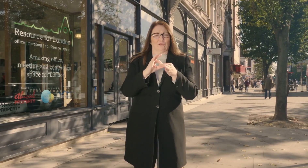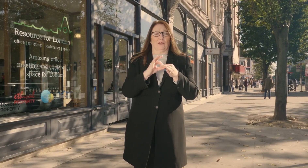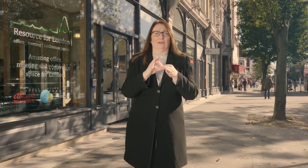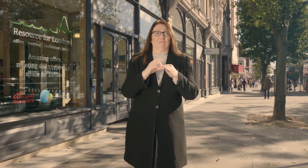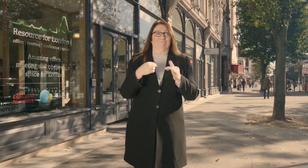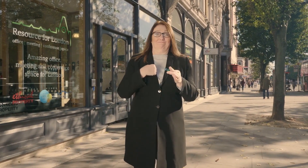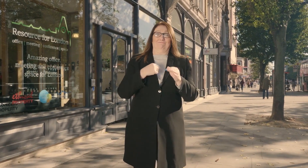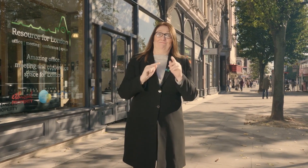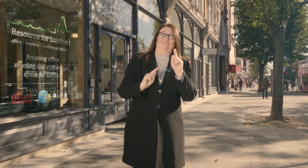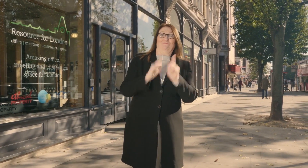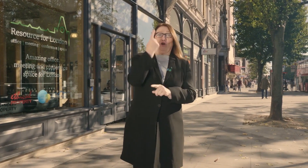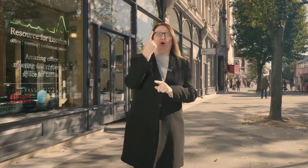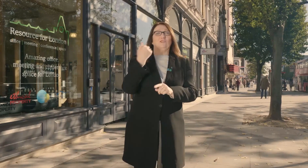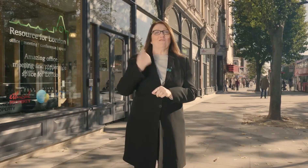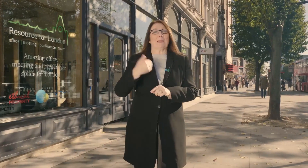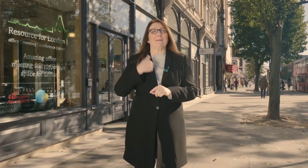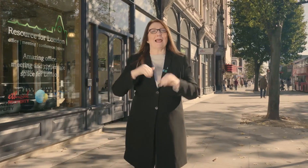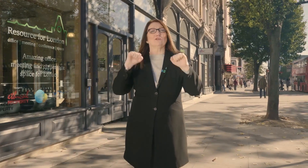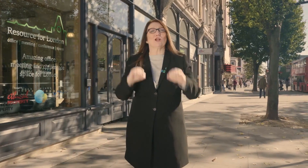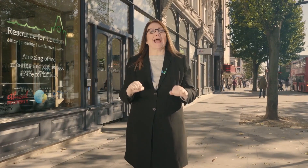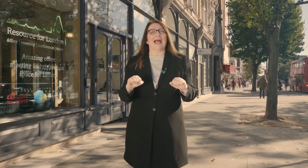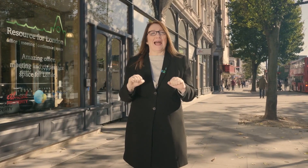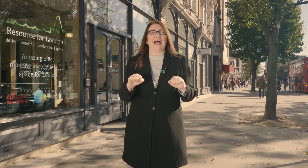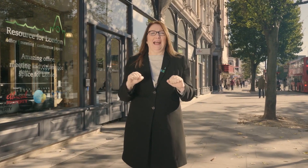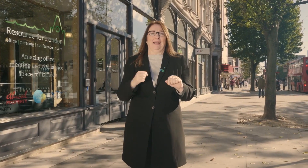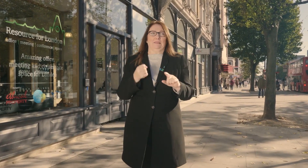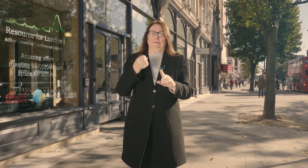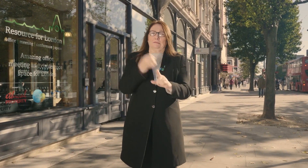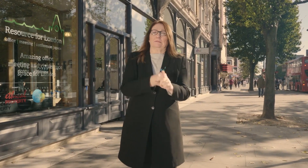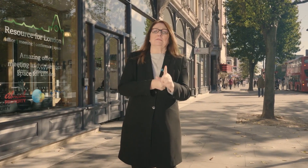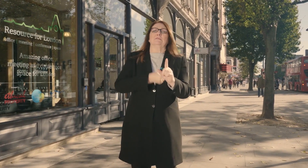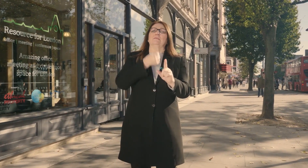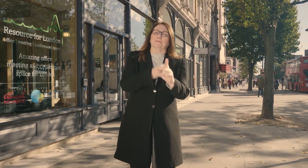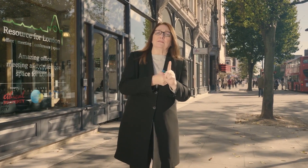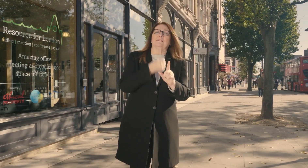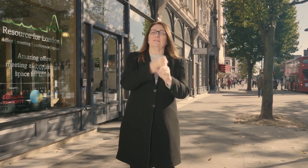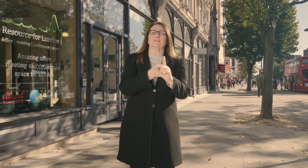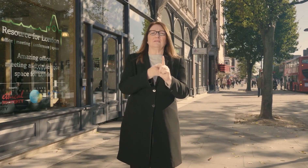and I'm the first ever female Chair of the British Deaf Association.